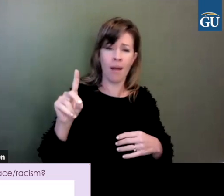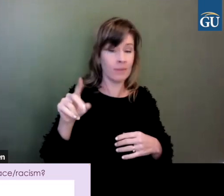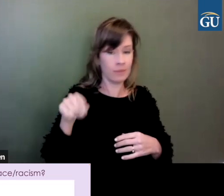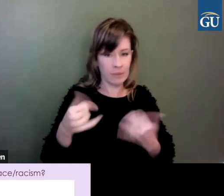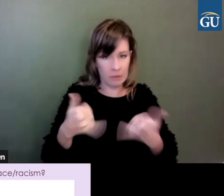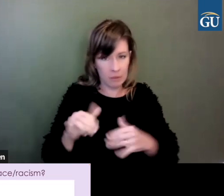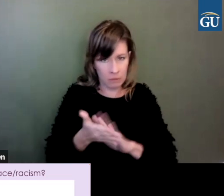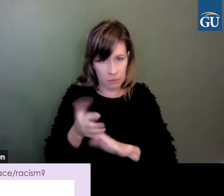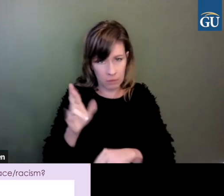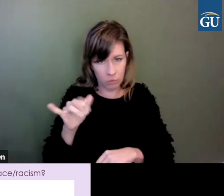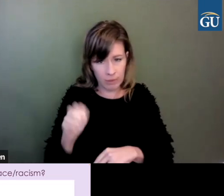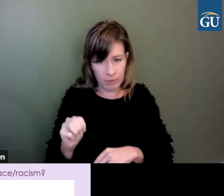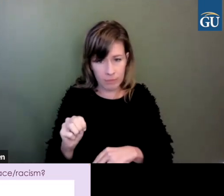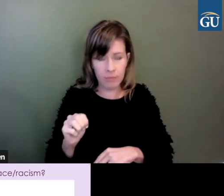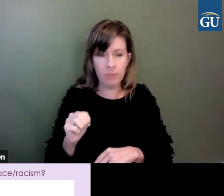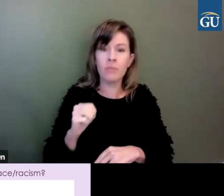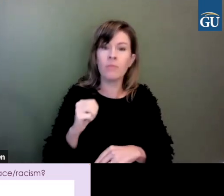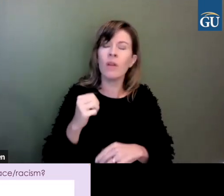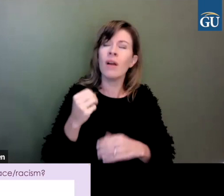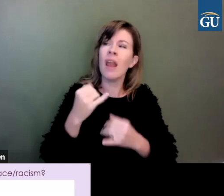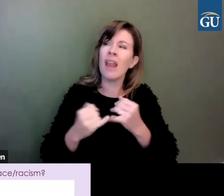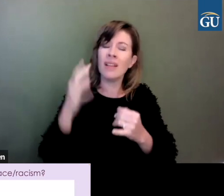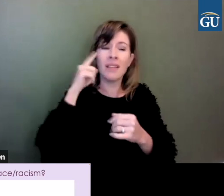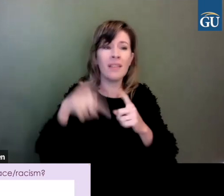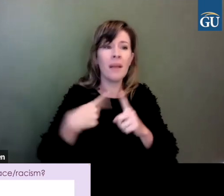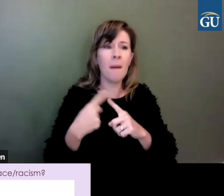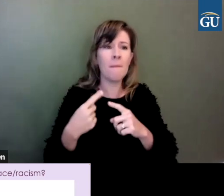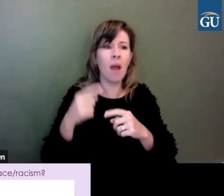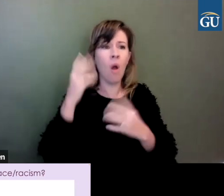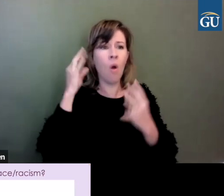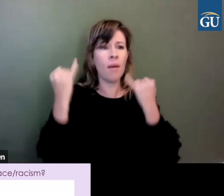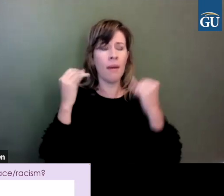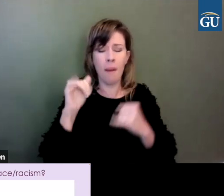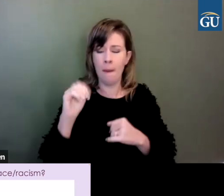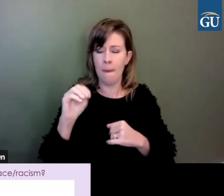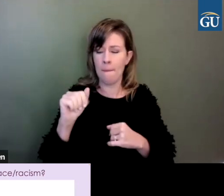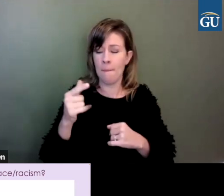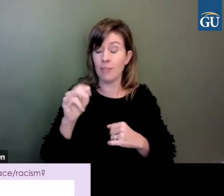imagination as an intervention and that is that we need to be thinking, and we talked a little bit about this in the